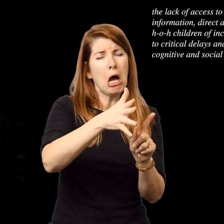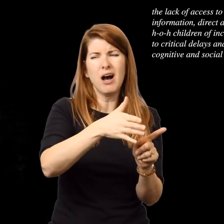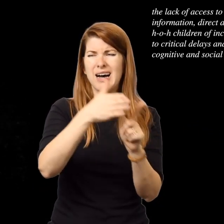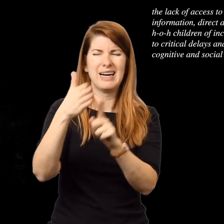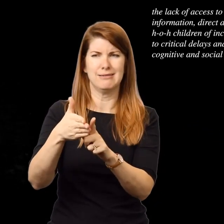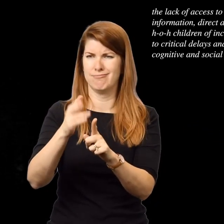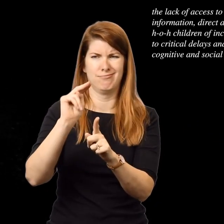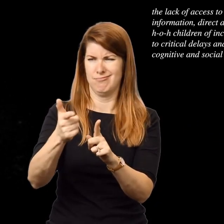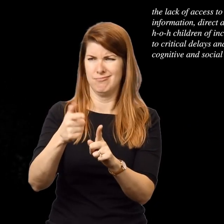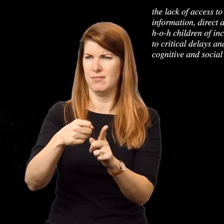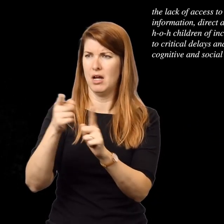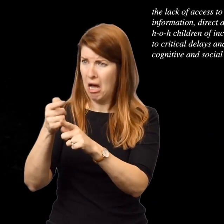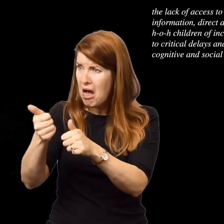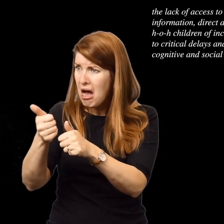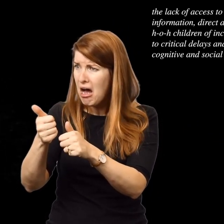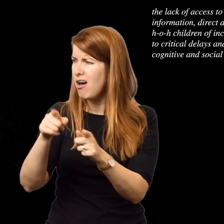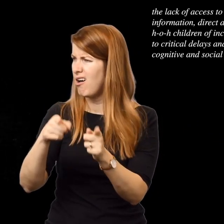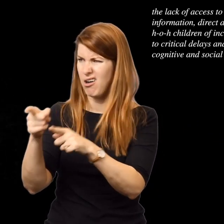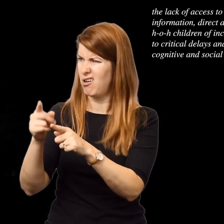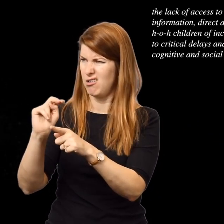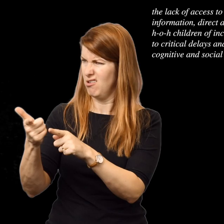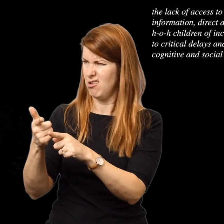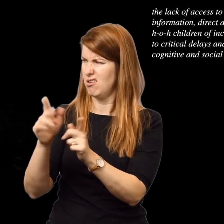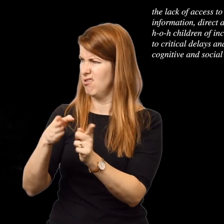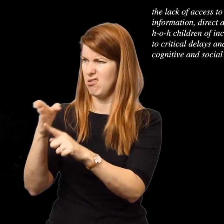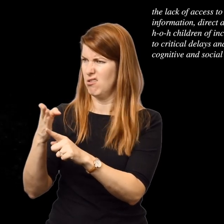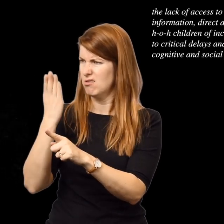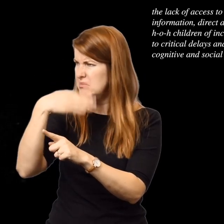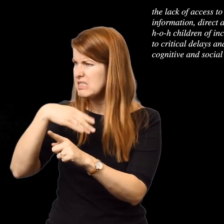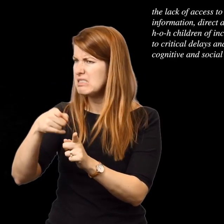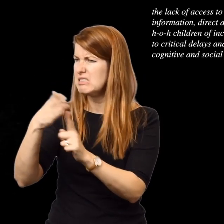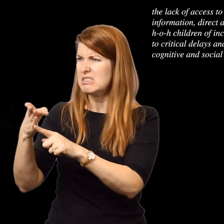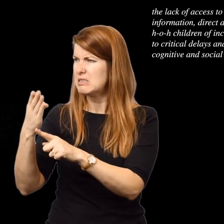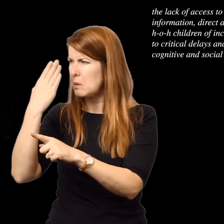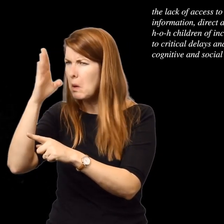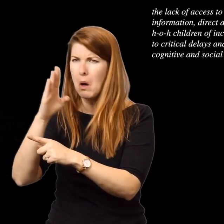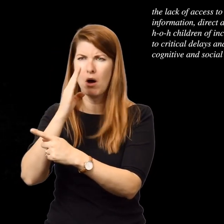at tall, this they're good at, this they're not great at, this they miss, this they don't know.